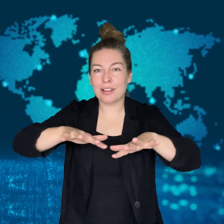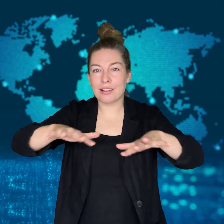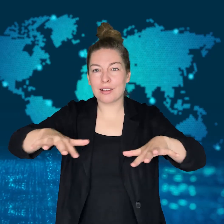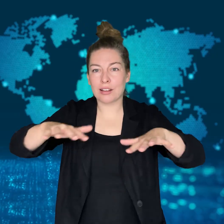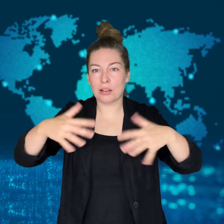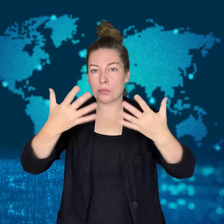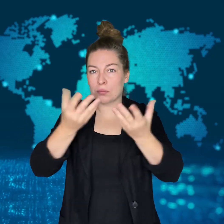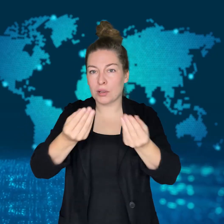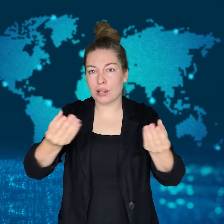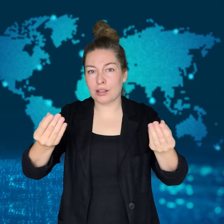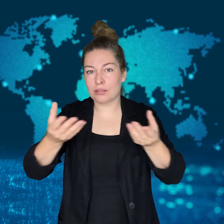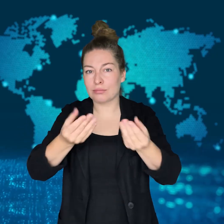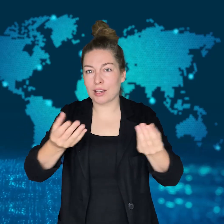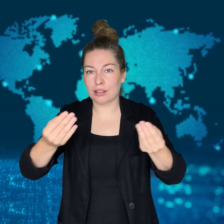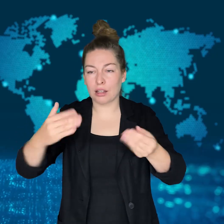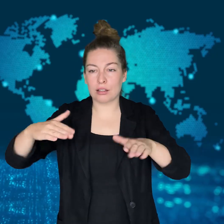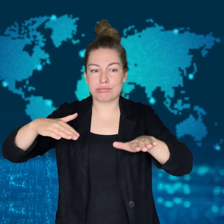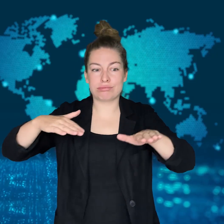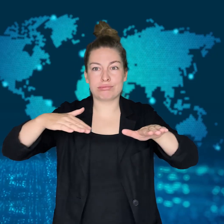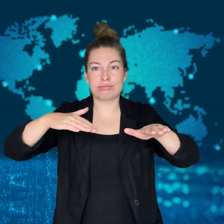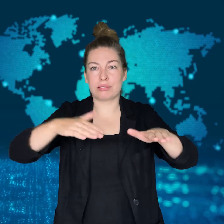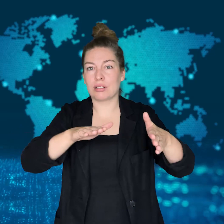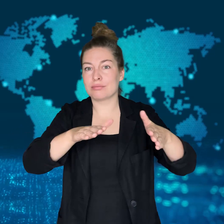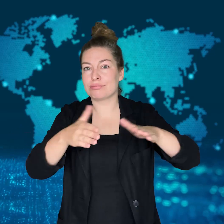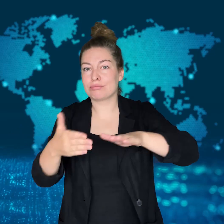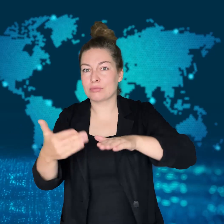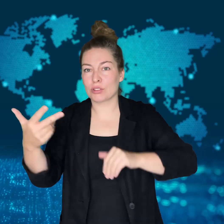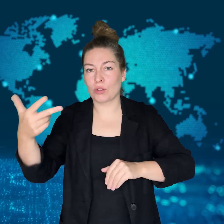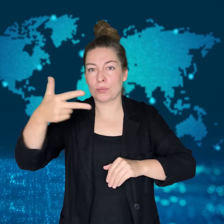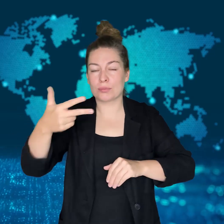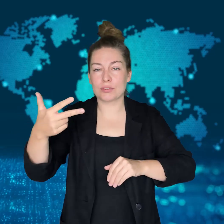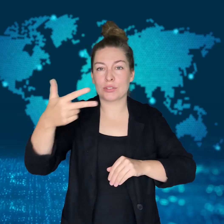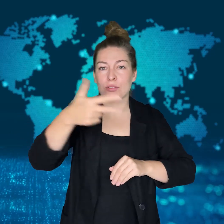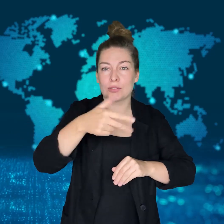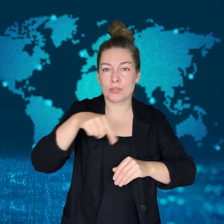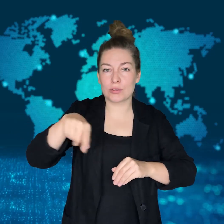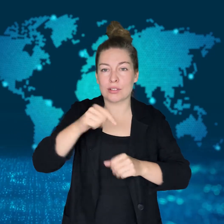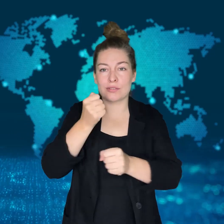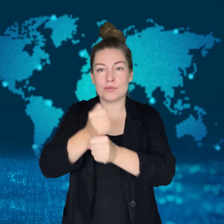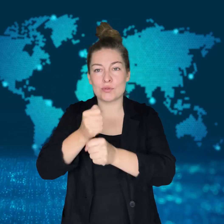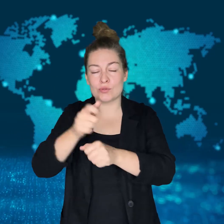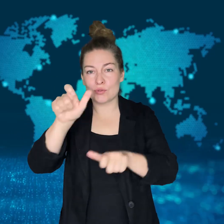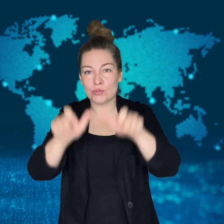and 10% of the dolphin population.